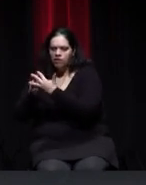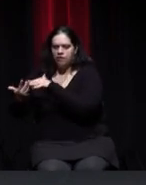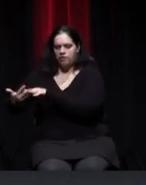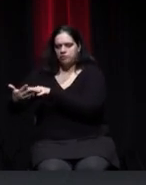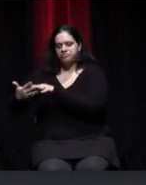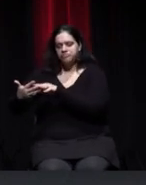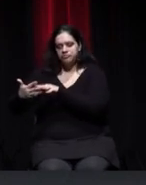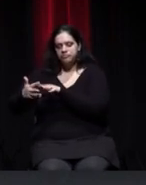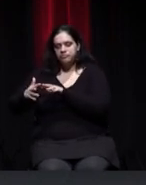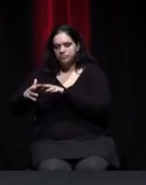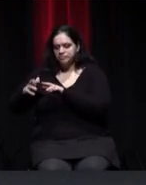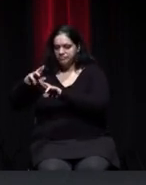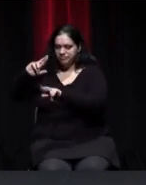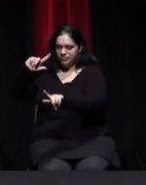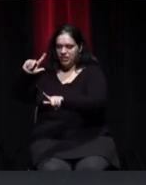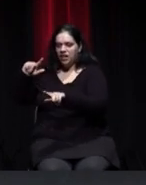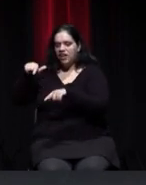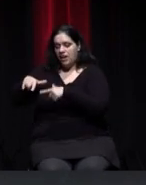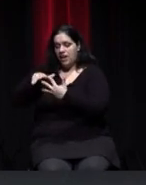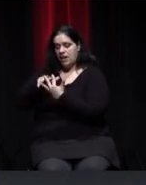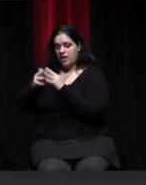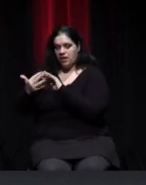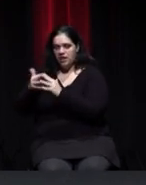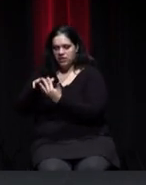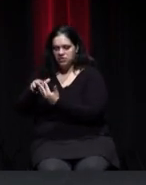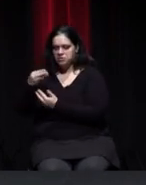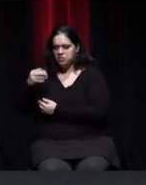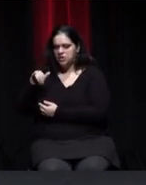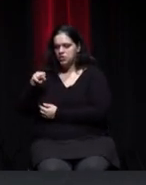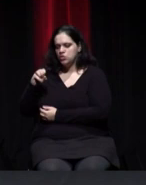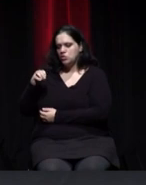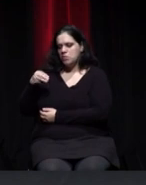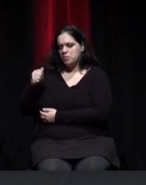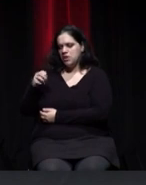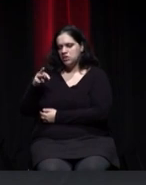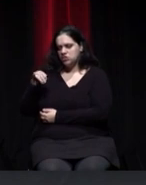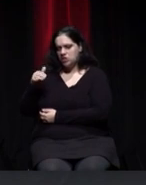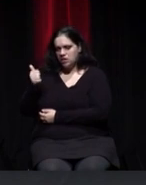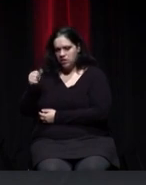The so-called rhizomatic networks, taken by Deleuze Guatari